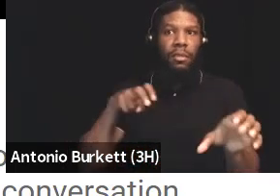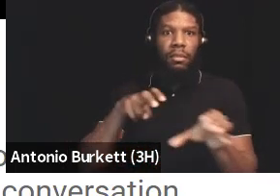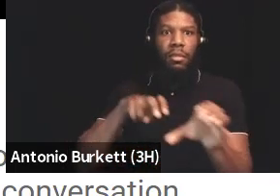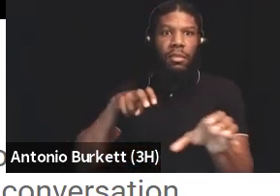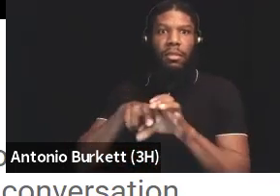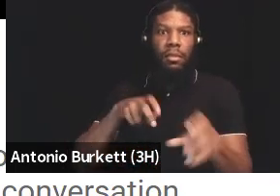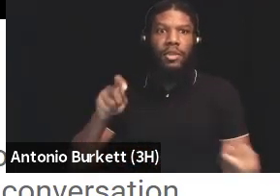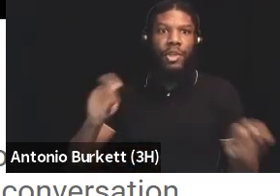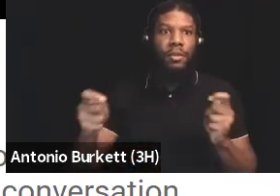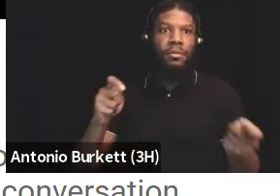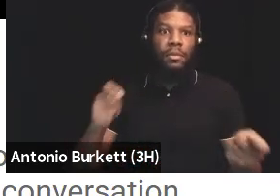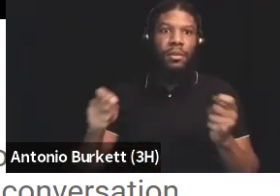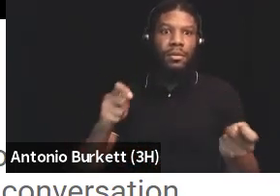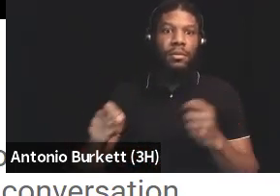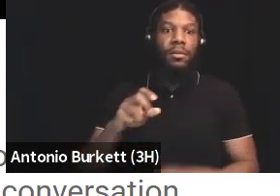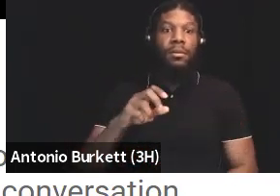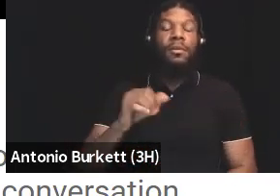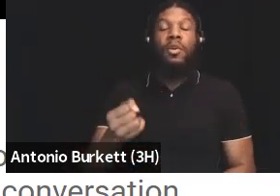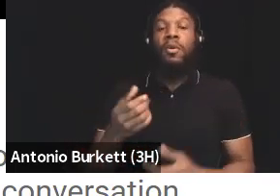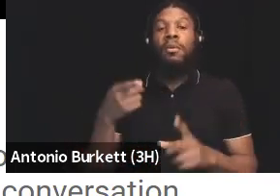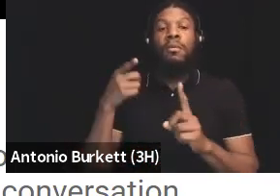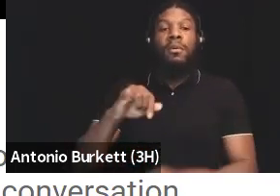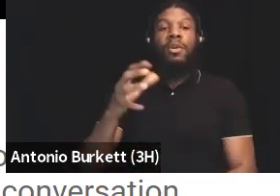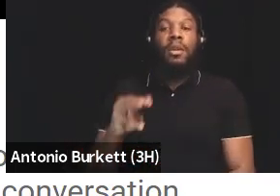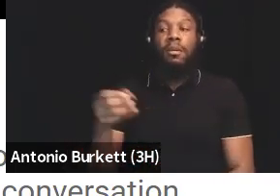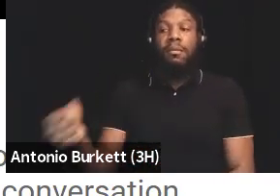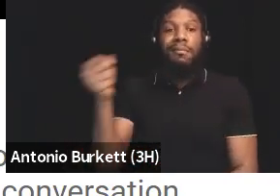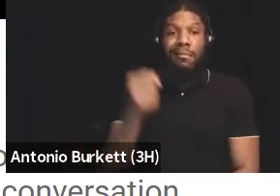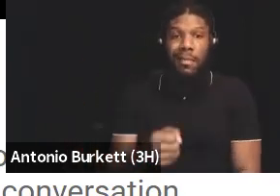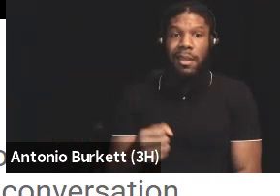in and helping us think through how we can help faculty to think through what a writing